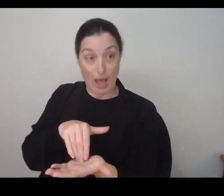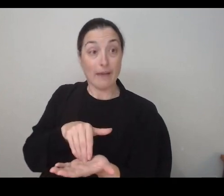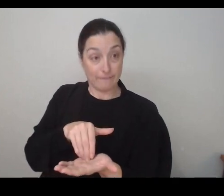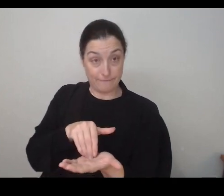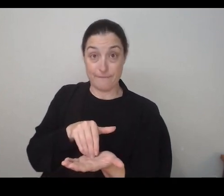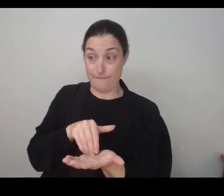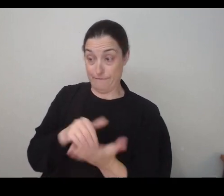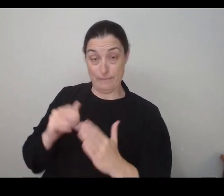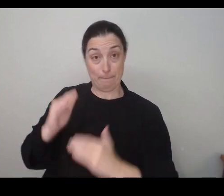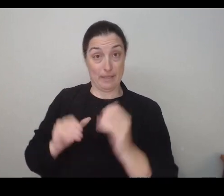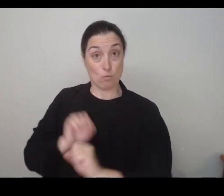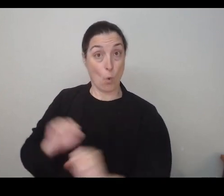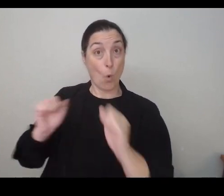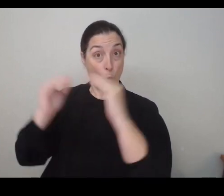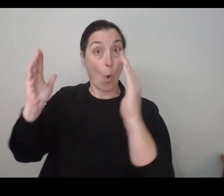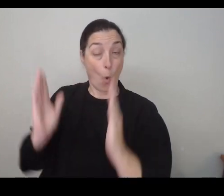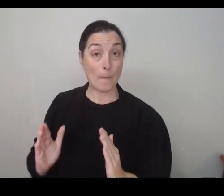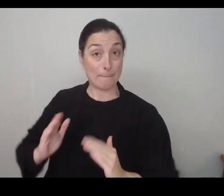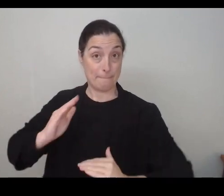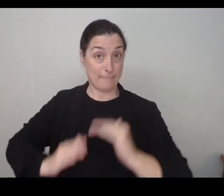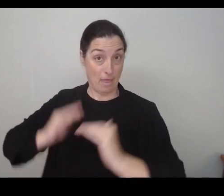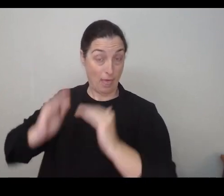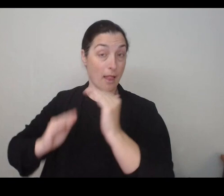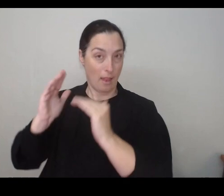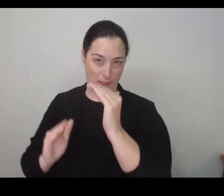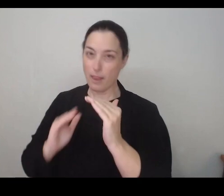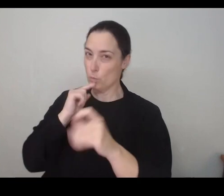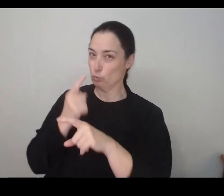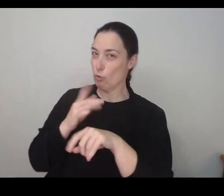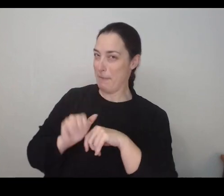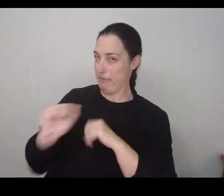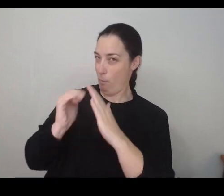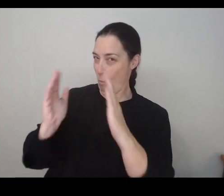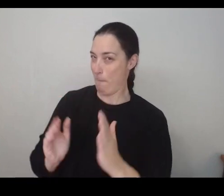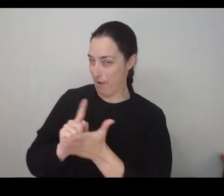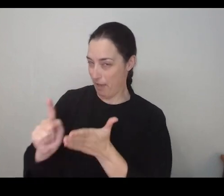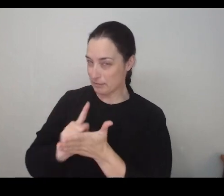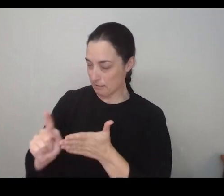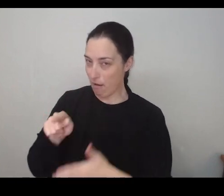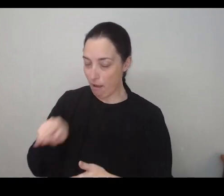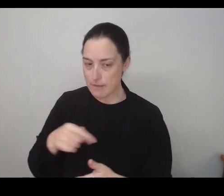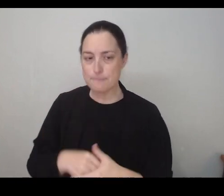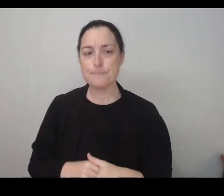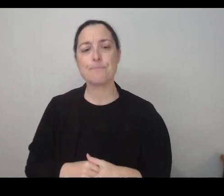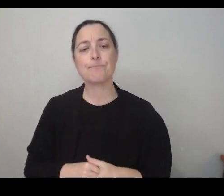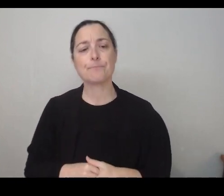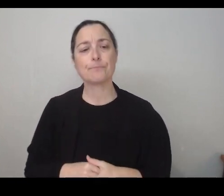The Maison du Jouir, we come back later on this Maison du Jouir, and he start working.